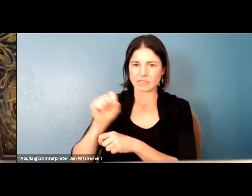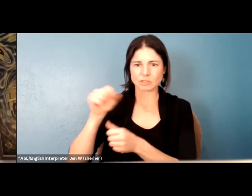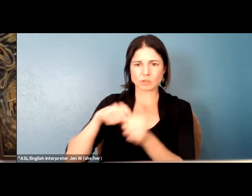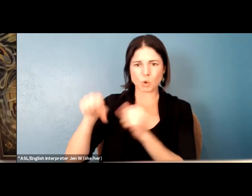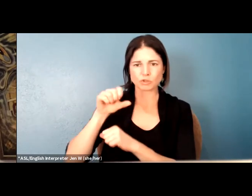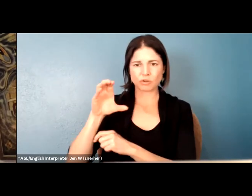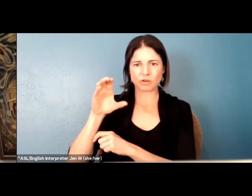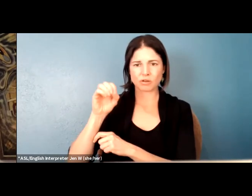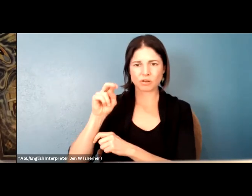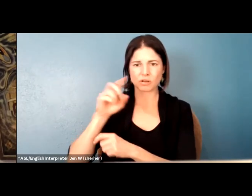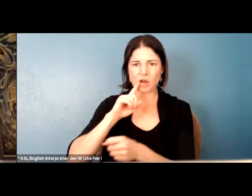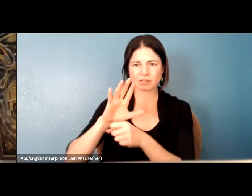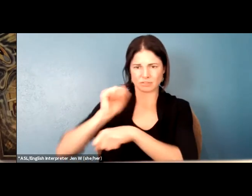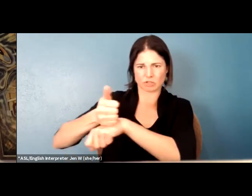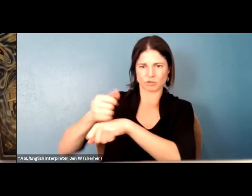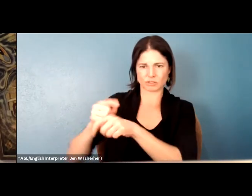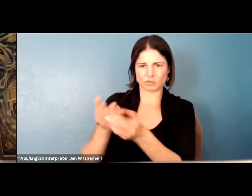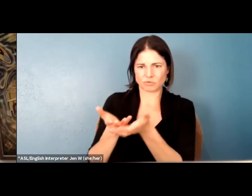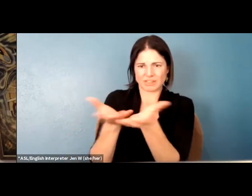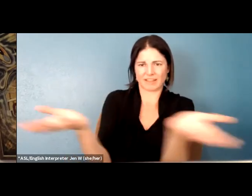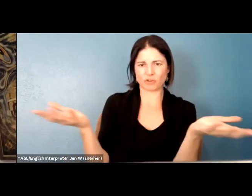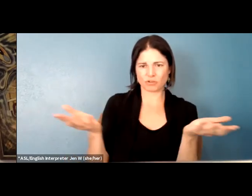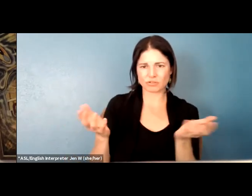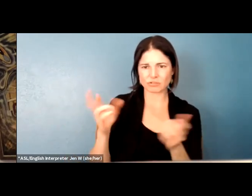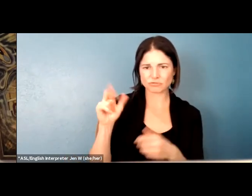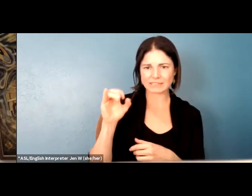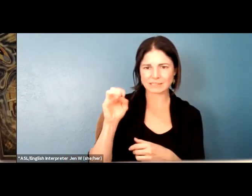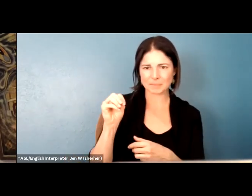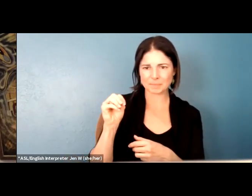racism. And people have made homes within these categories,